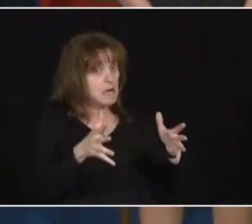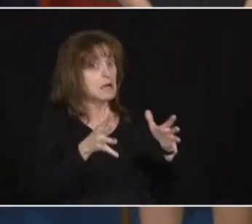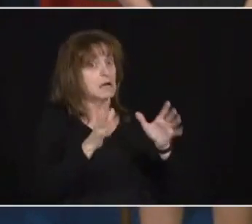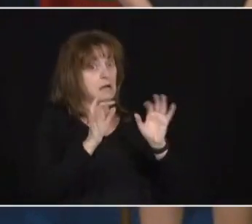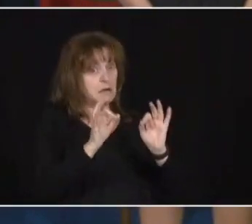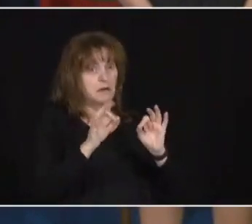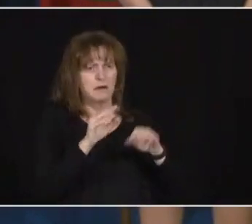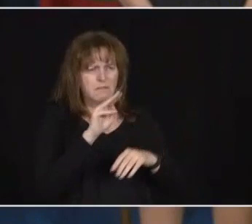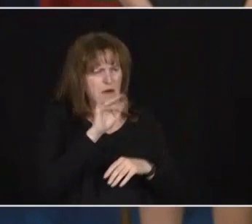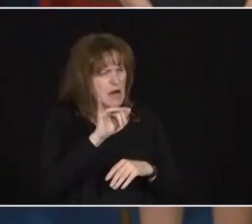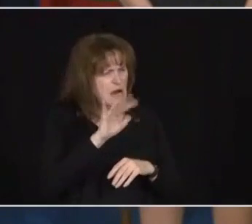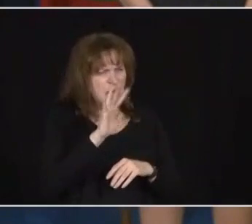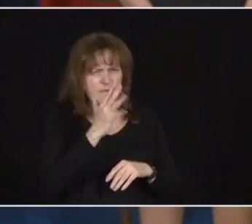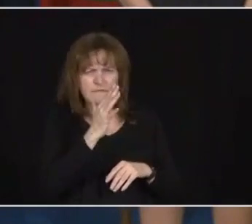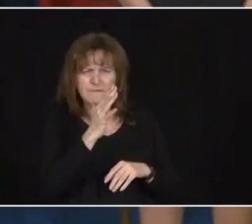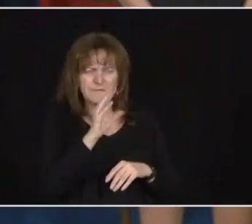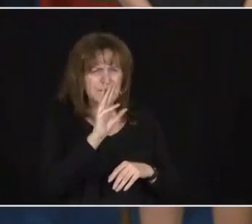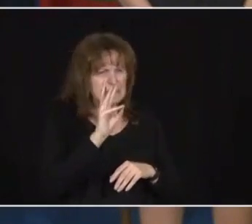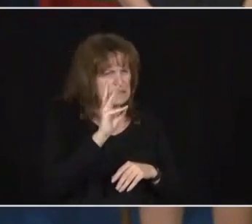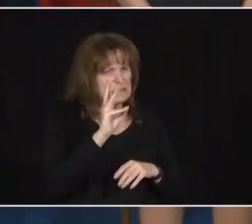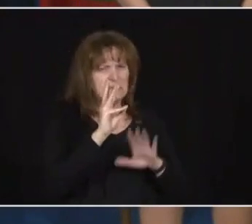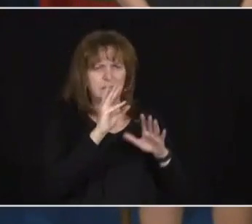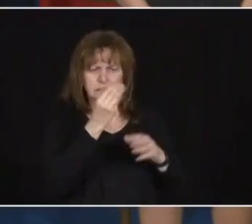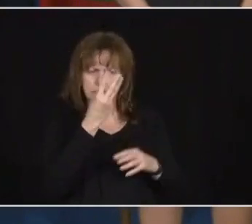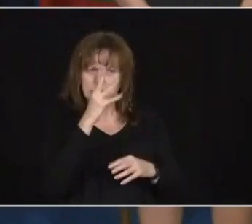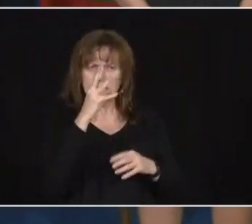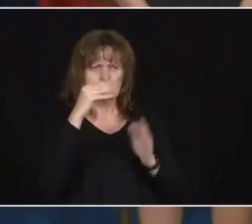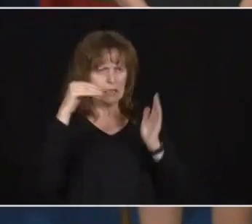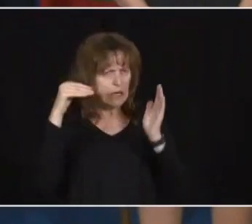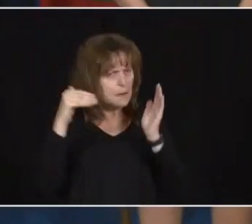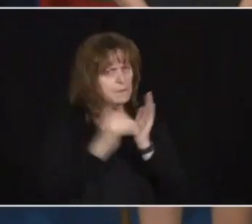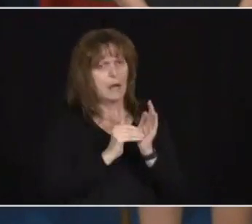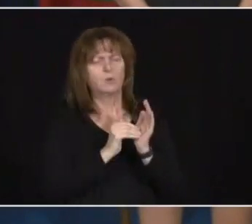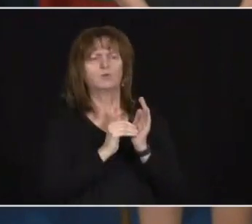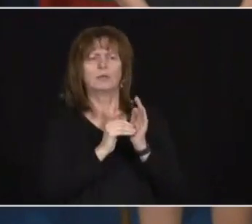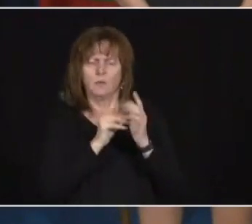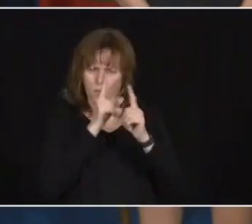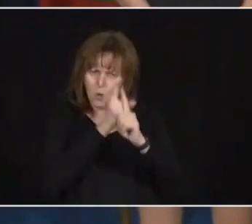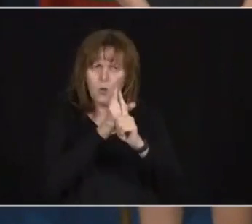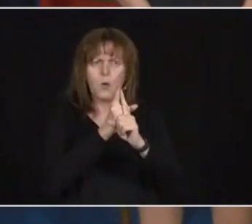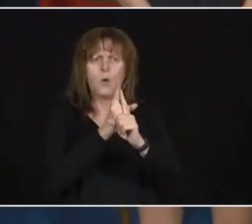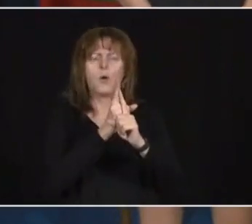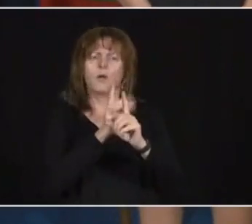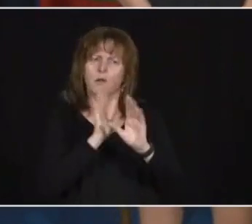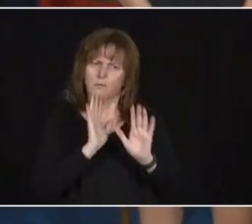going to hit our target, 16,000 May 5 or 6. We'll make sure we hit that target.